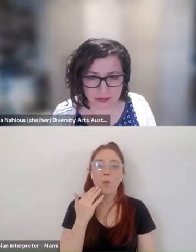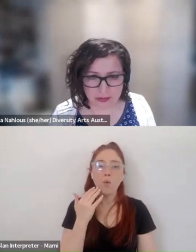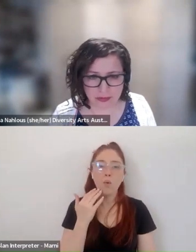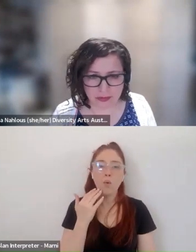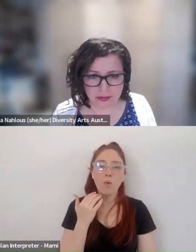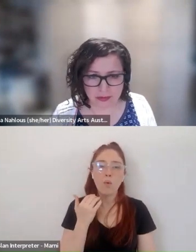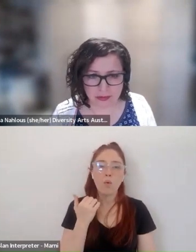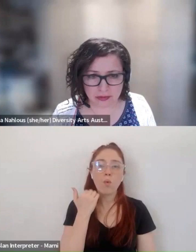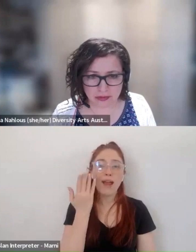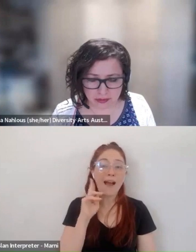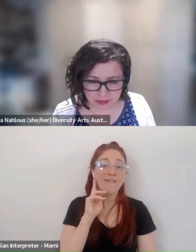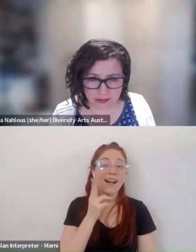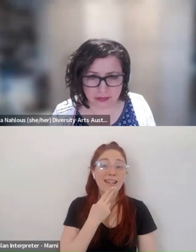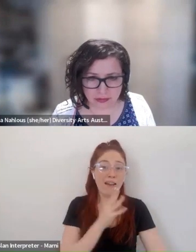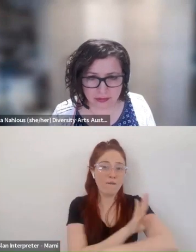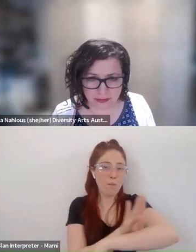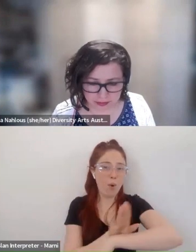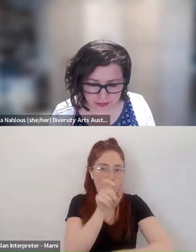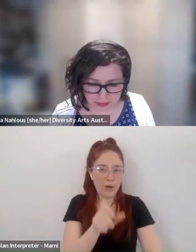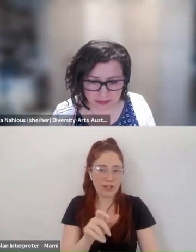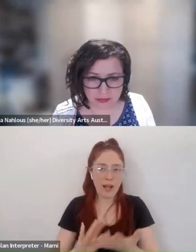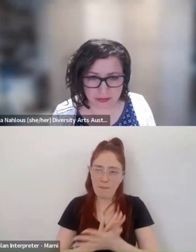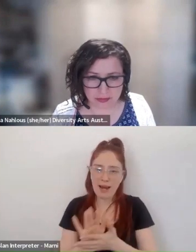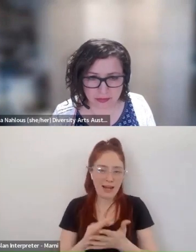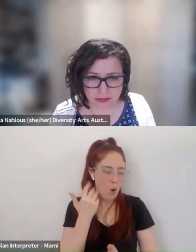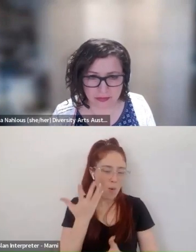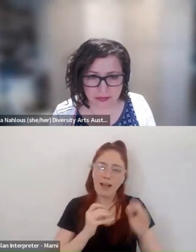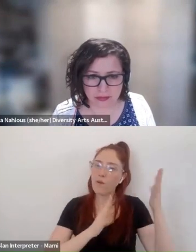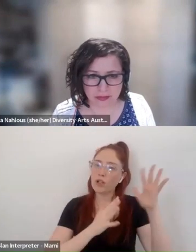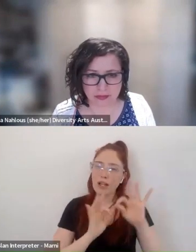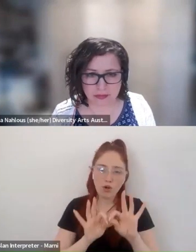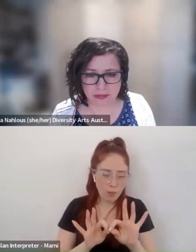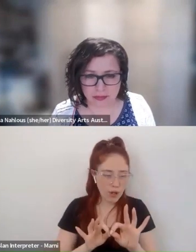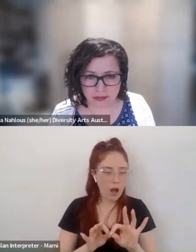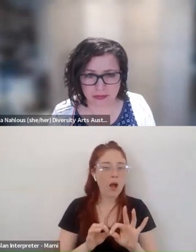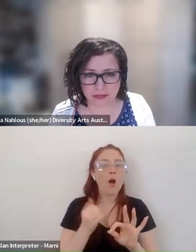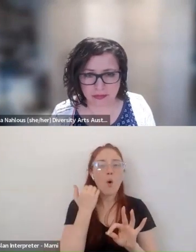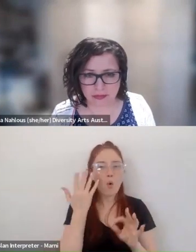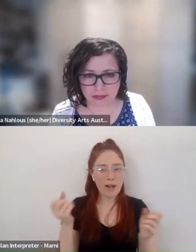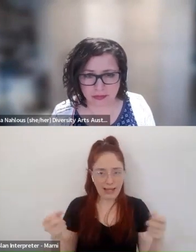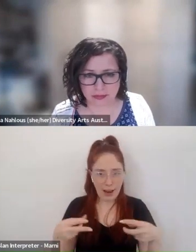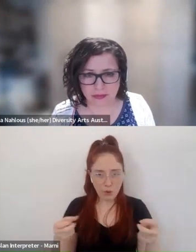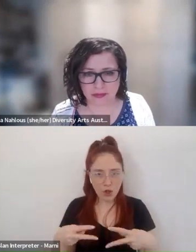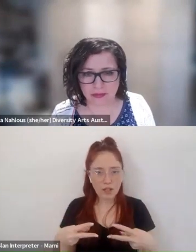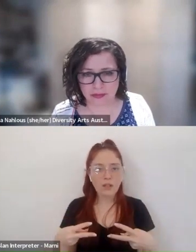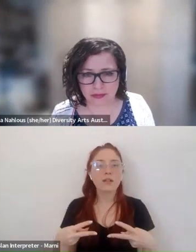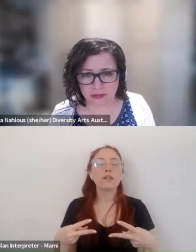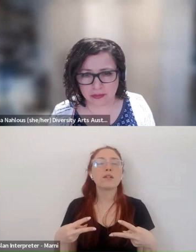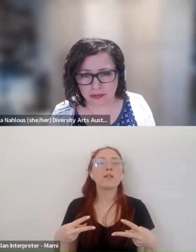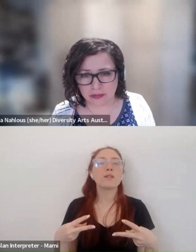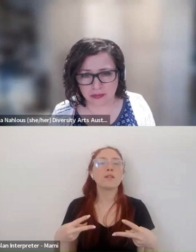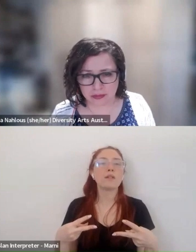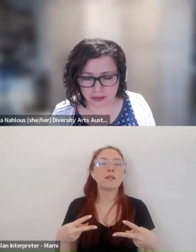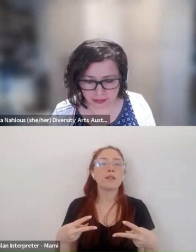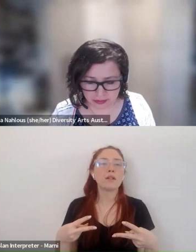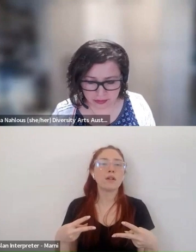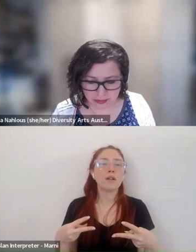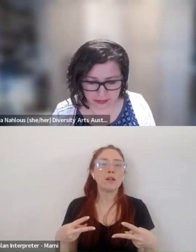deaf board member, so we they always Auslan, interpreted, we have live captioning. And we also need to do audio